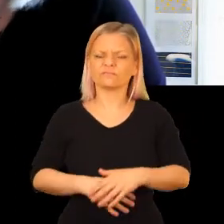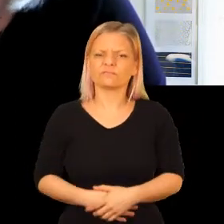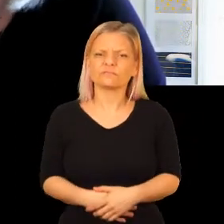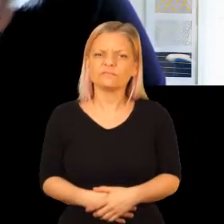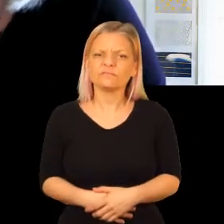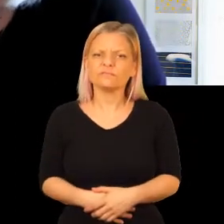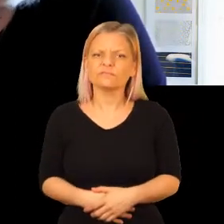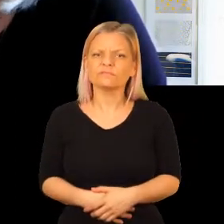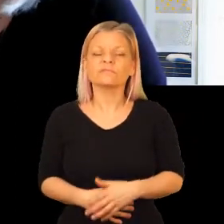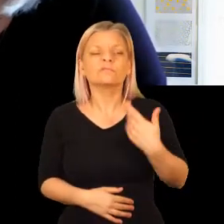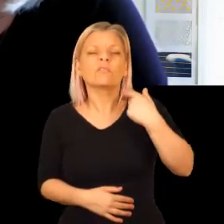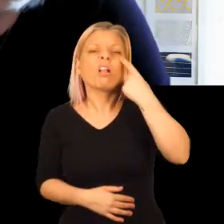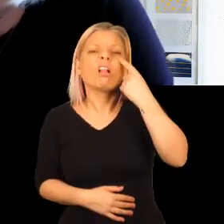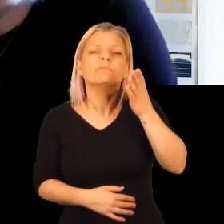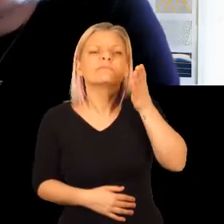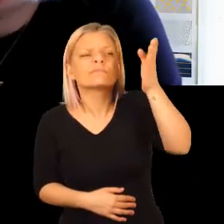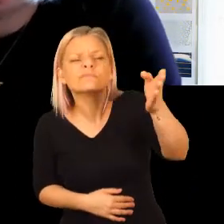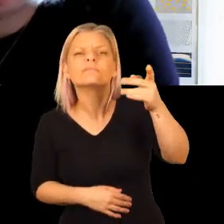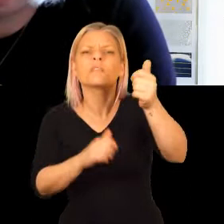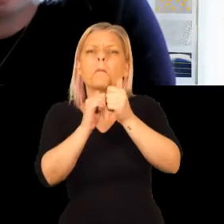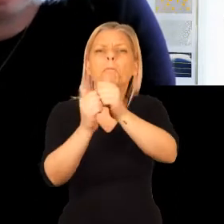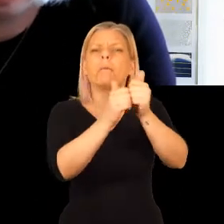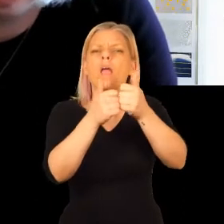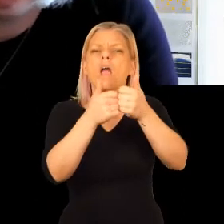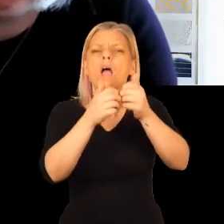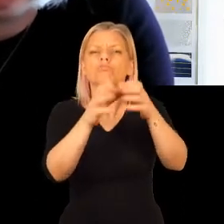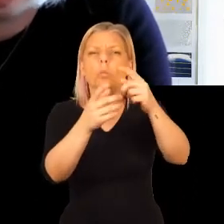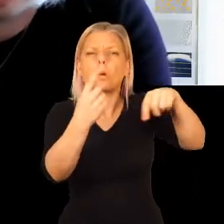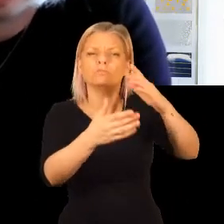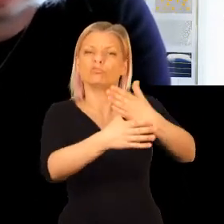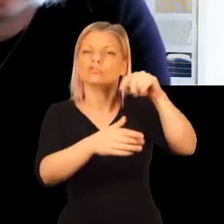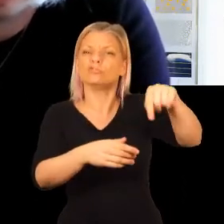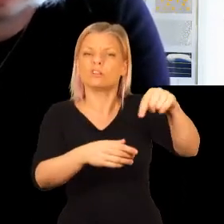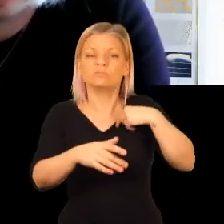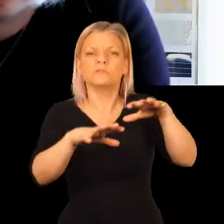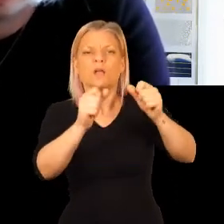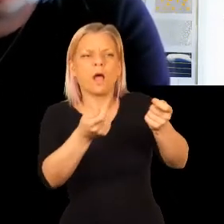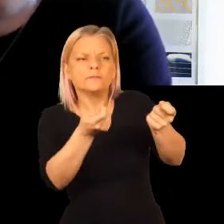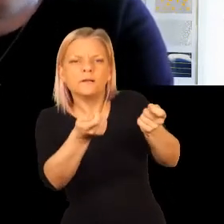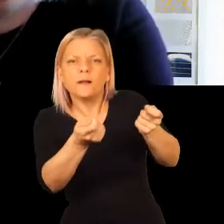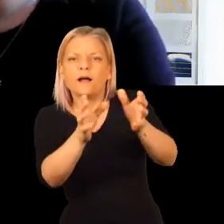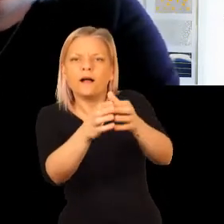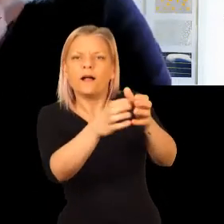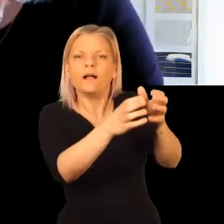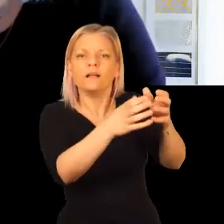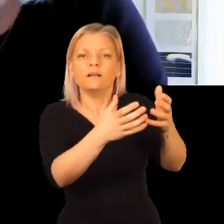couldn't feel comfortable so went to run peer support groups originally and then i started to